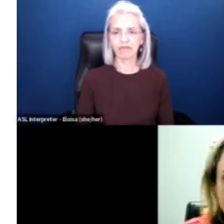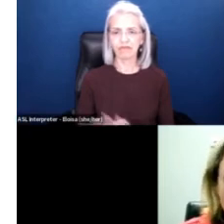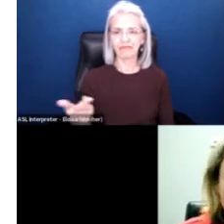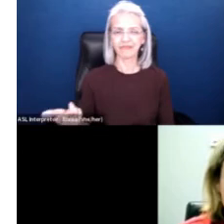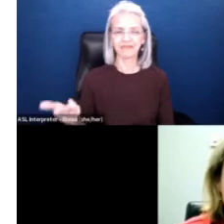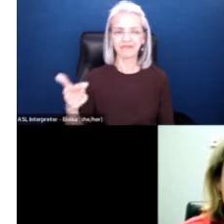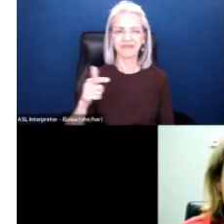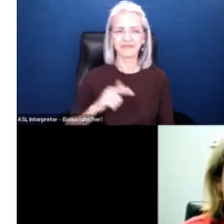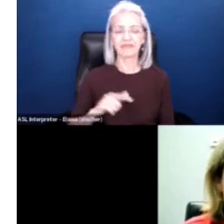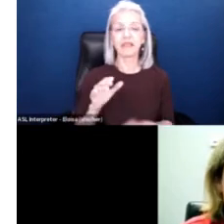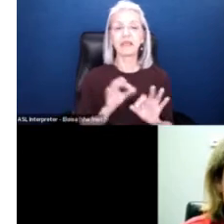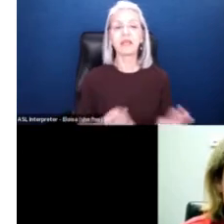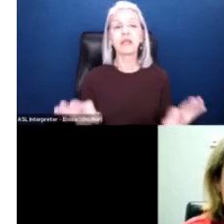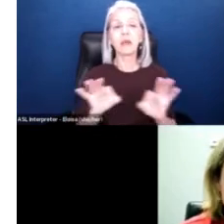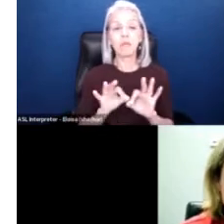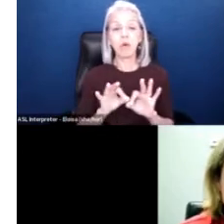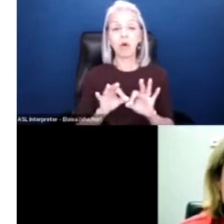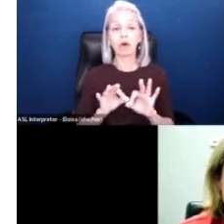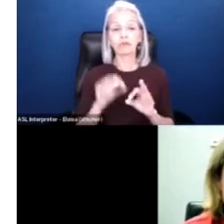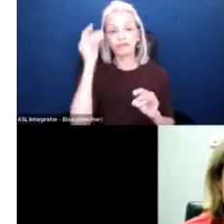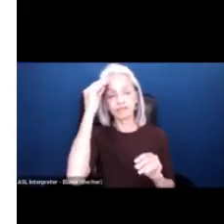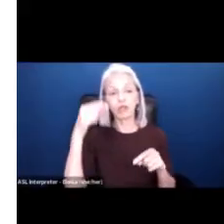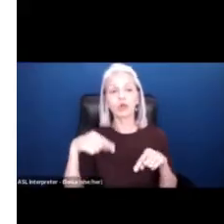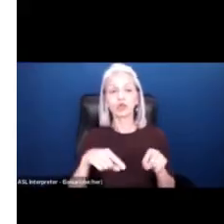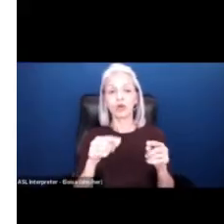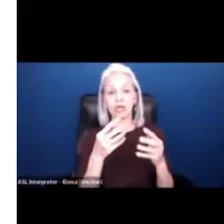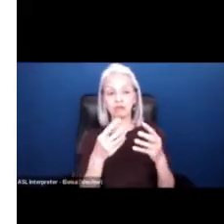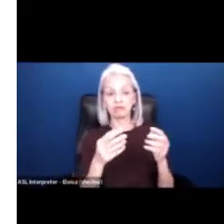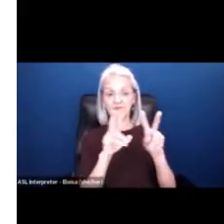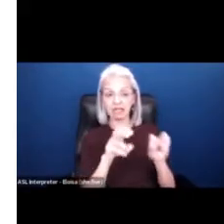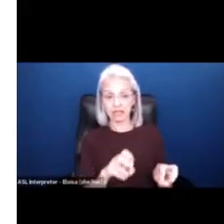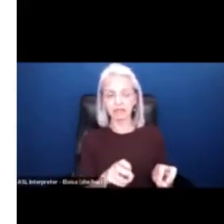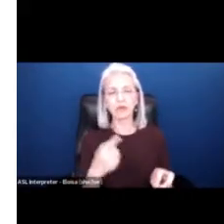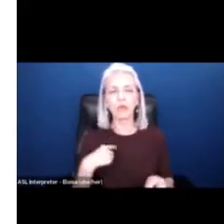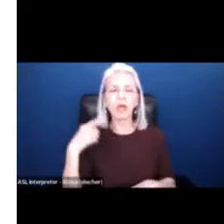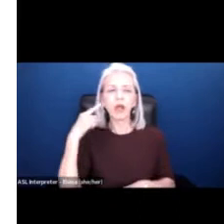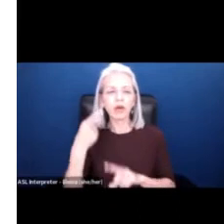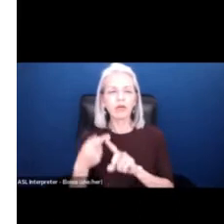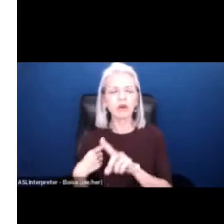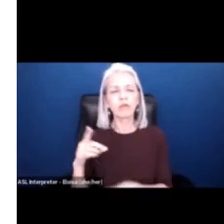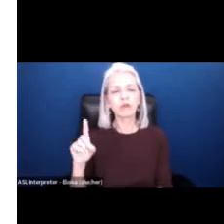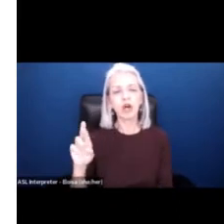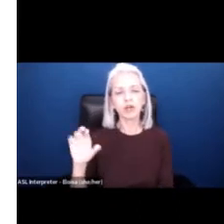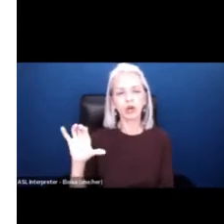So an important thing when you're going into this assessment, you know, we heard a lot about this from Dr. Corrigan you how recent was this TBI? And